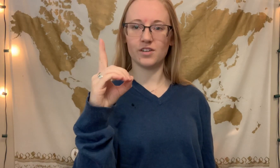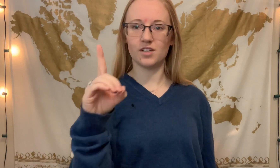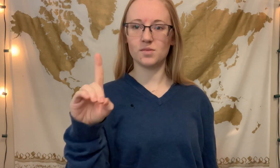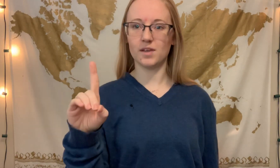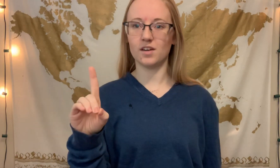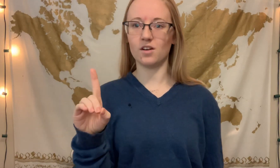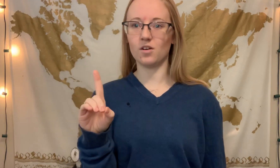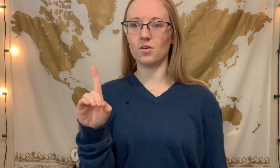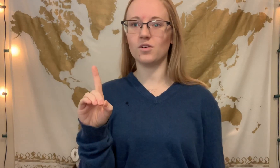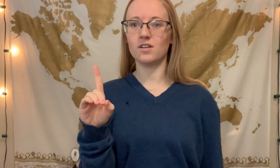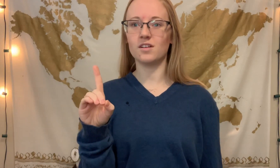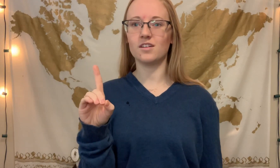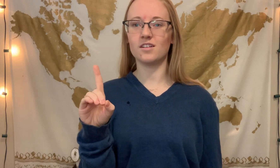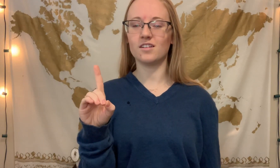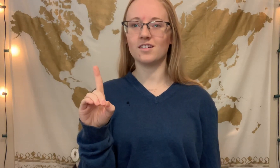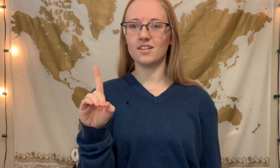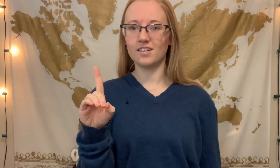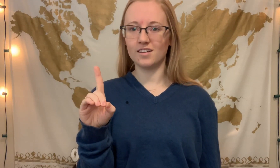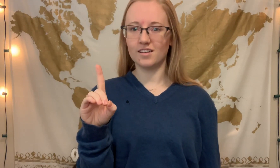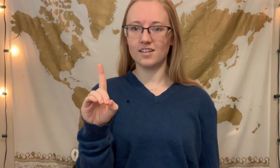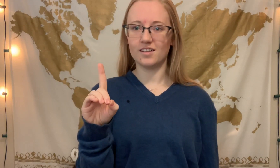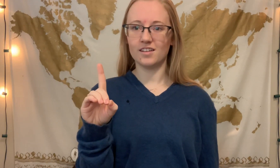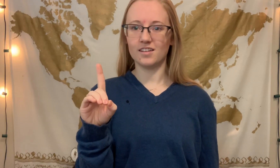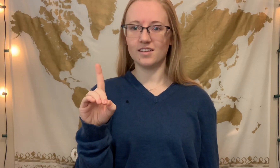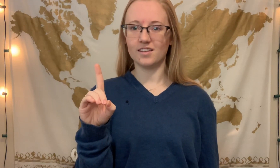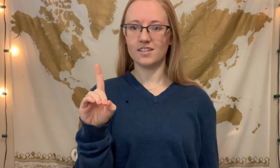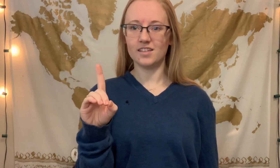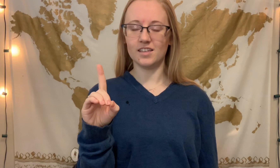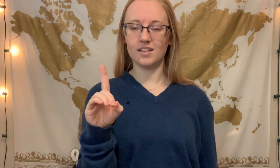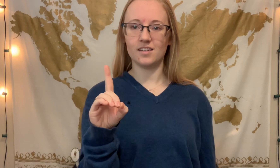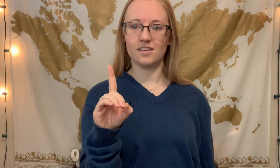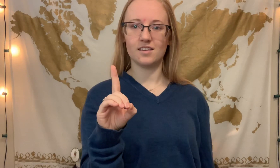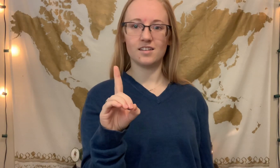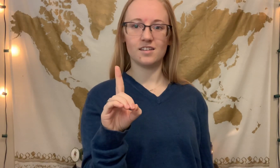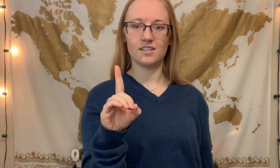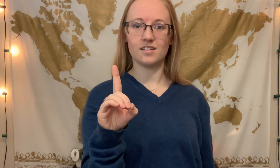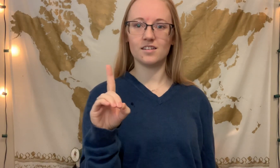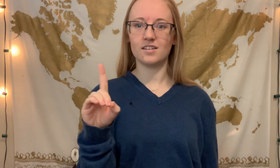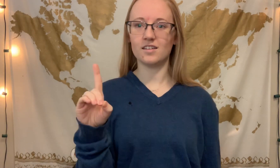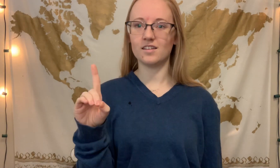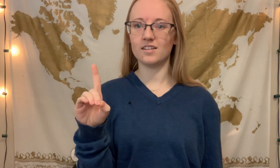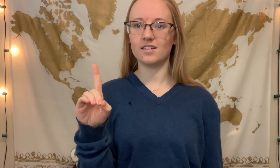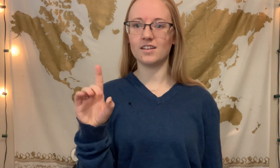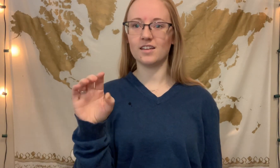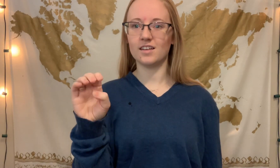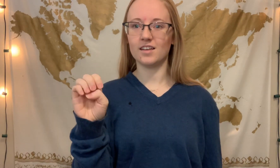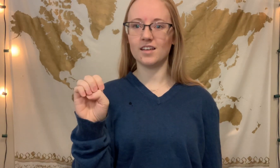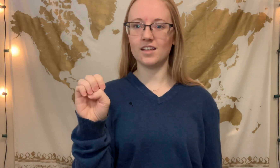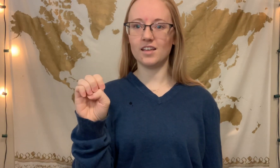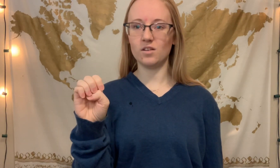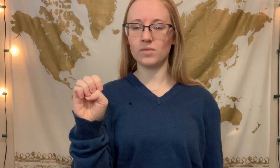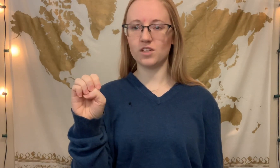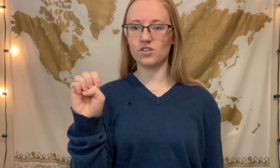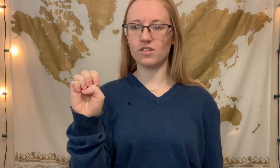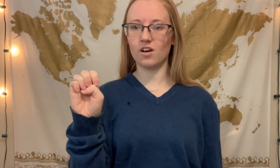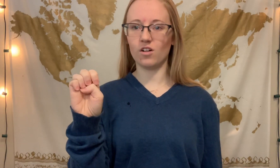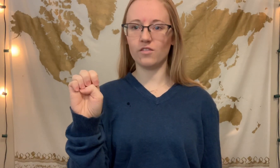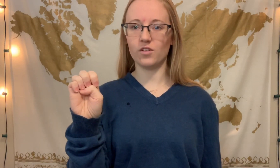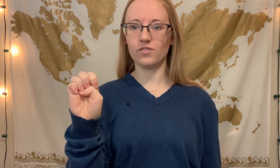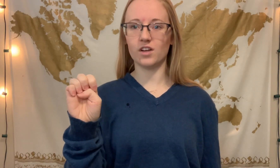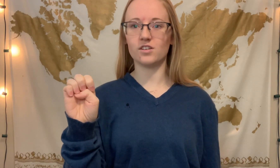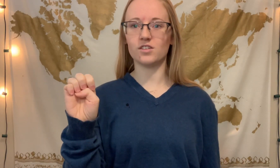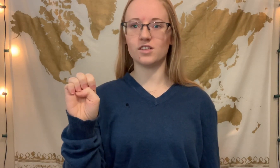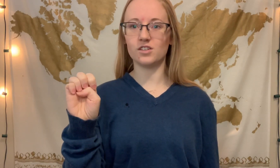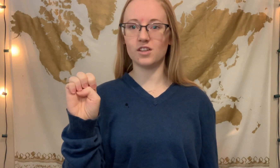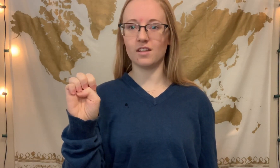fingers make an O. T, E, make sure that all of your fingers are touching the